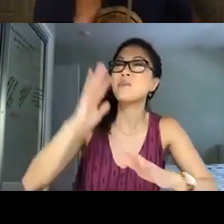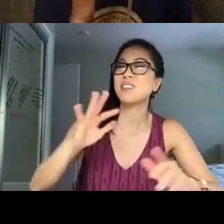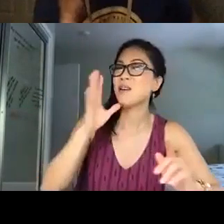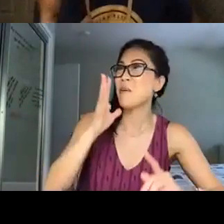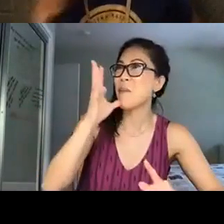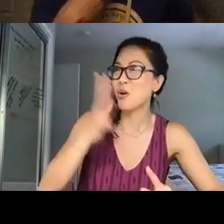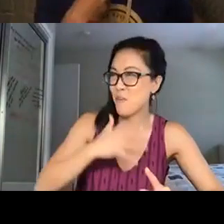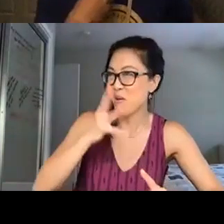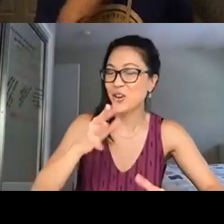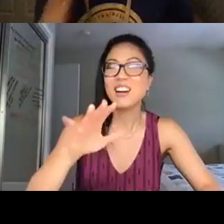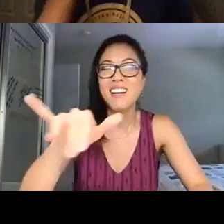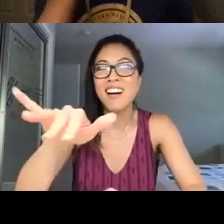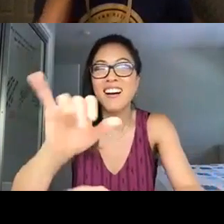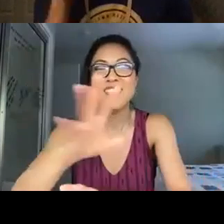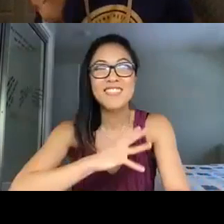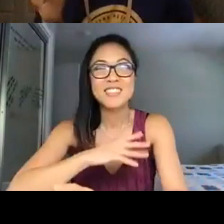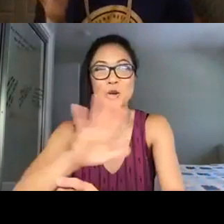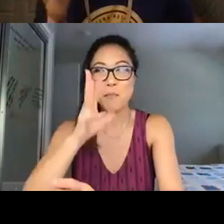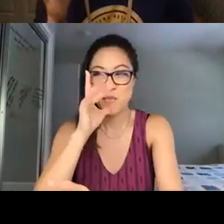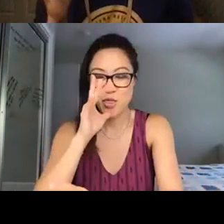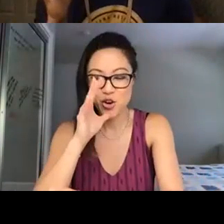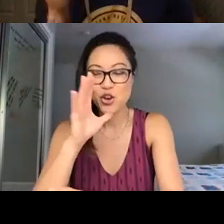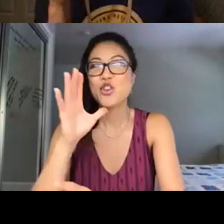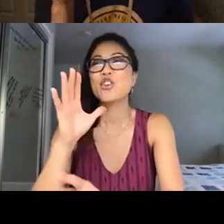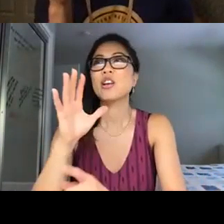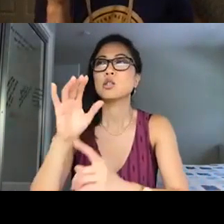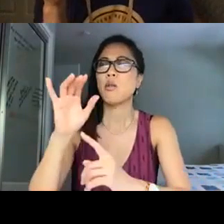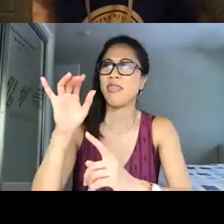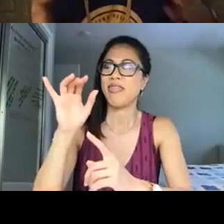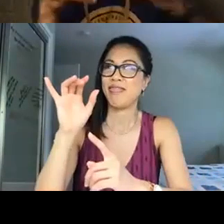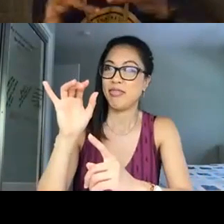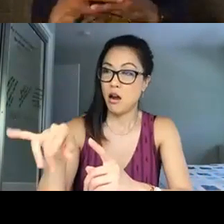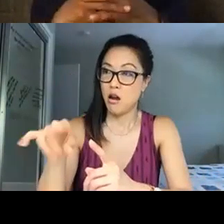of us, including myself, of -- to fill these